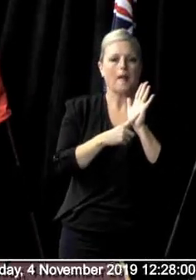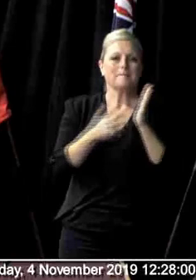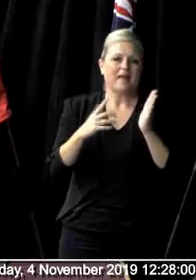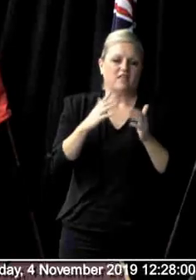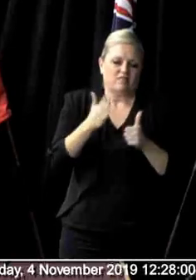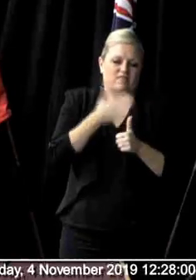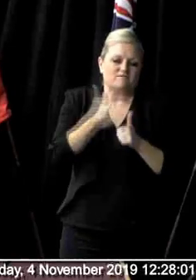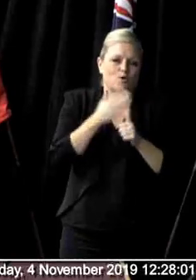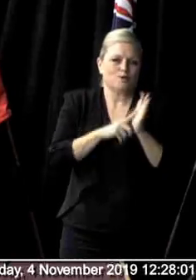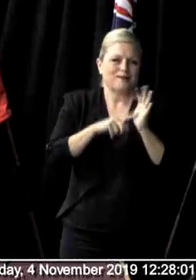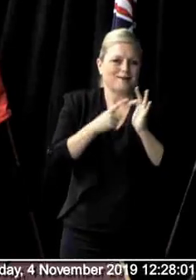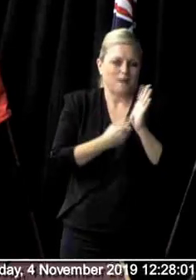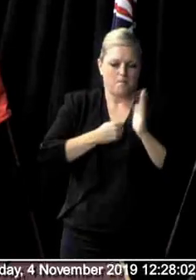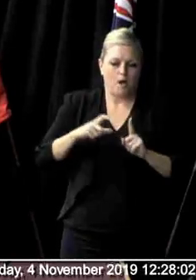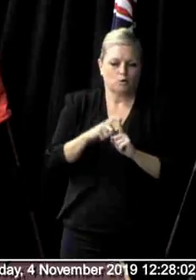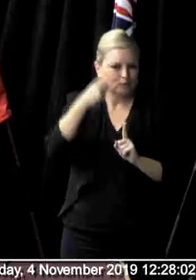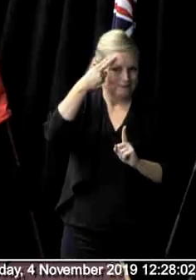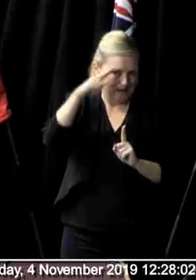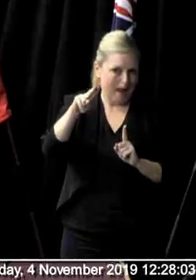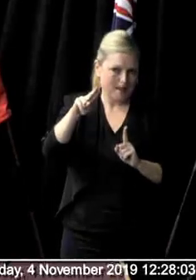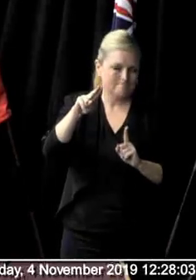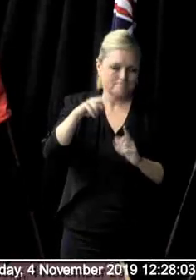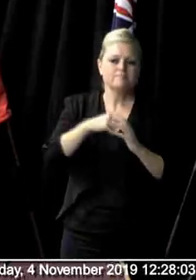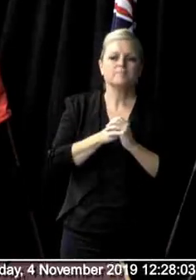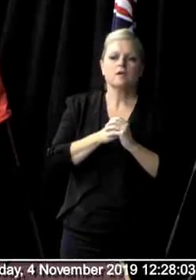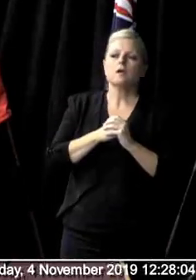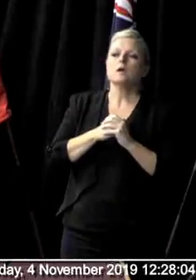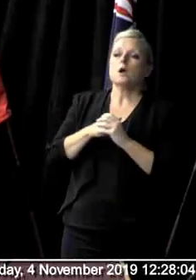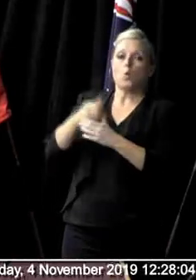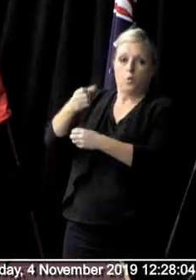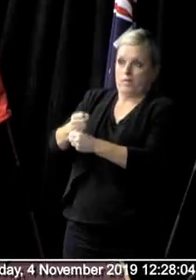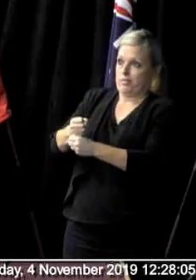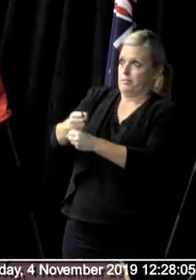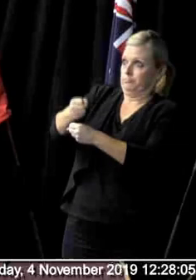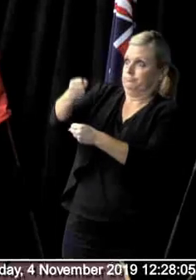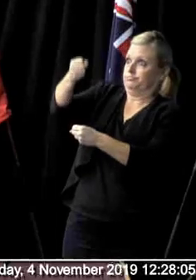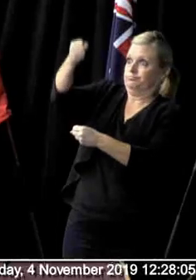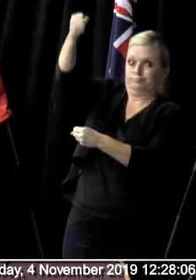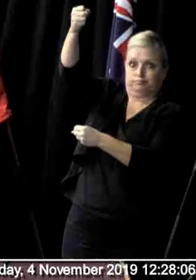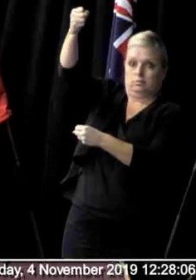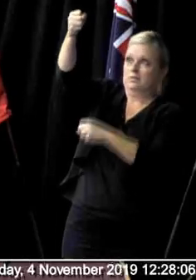stuck up on a pillar about six feet above where she was expected to sit.